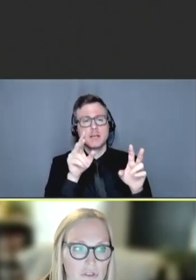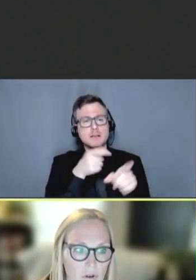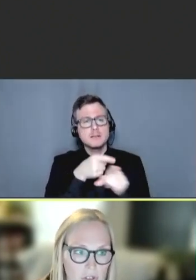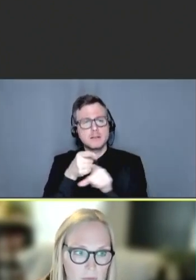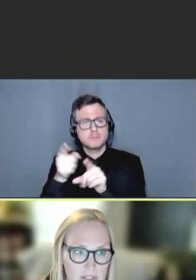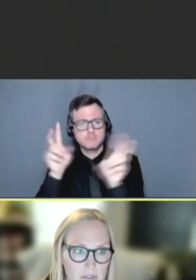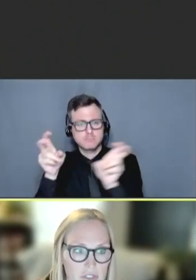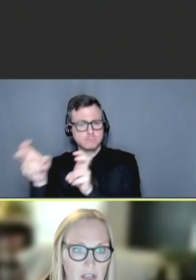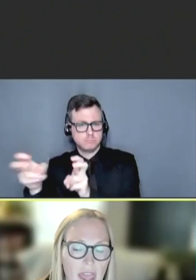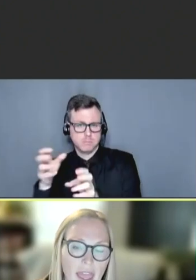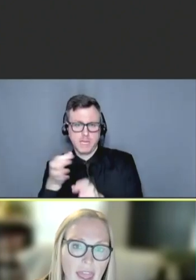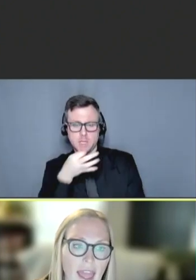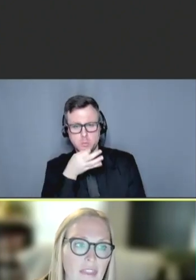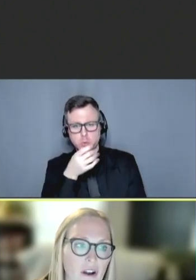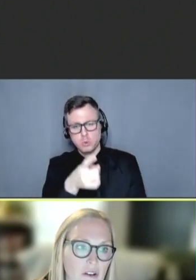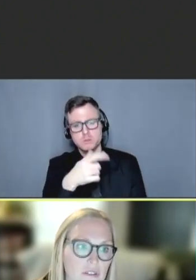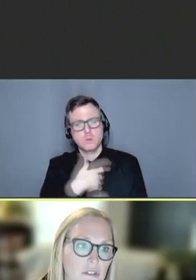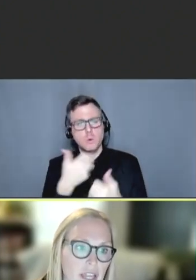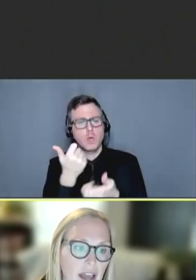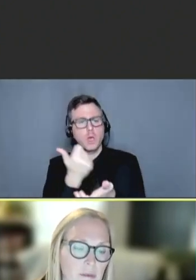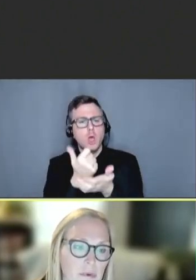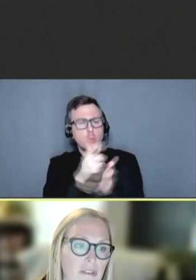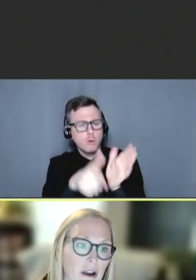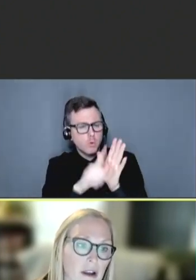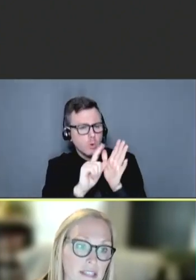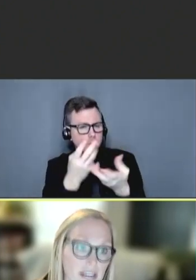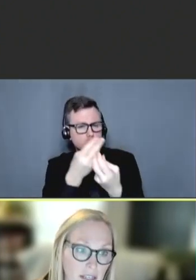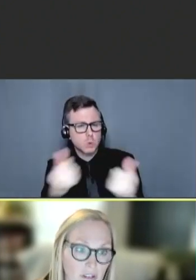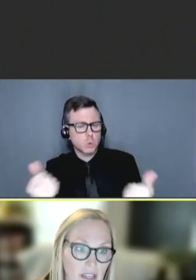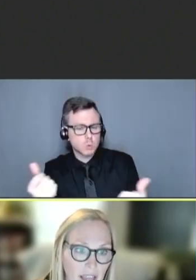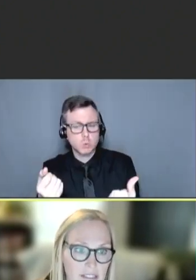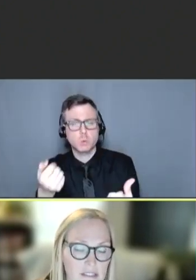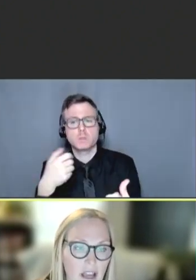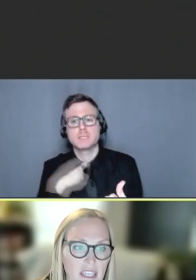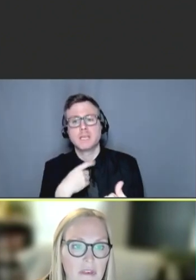short-term solution, and then also look at how to prepare a technical guidance document